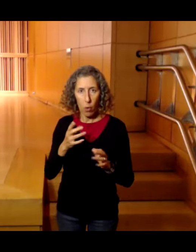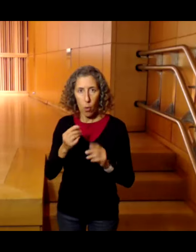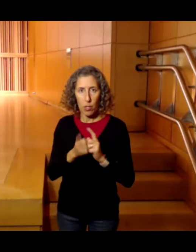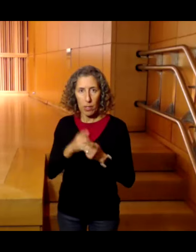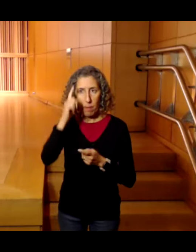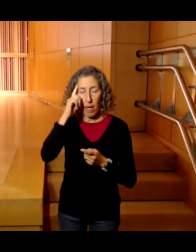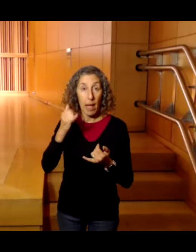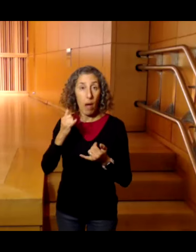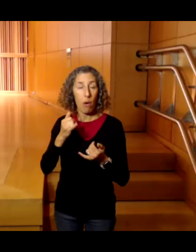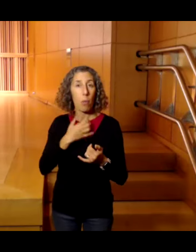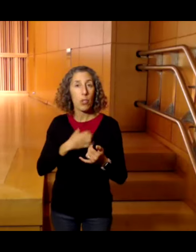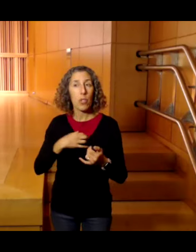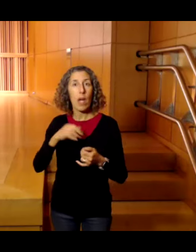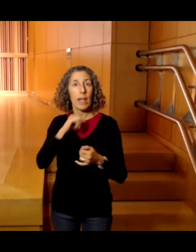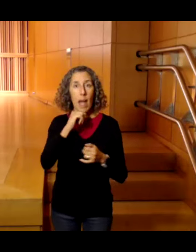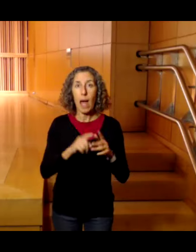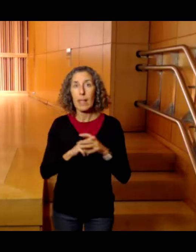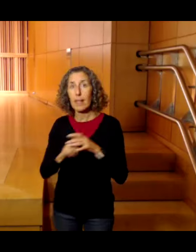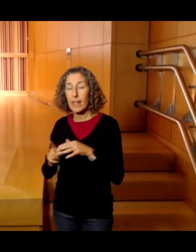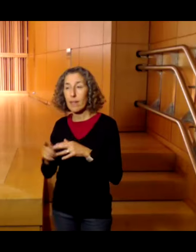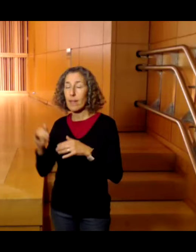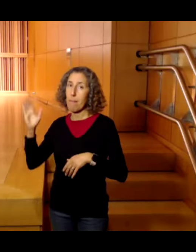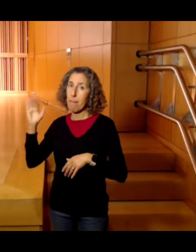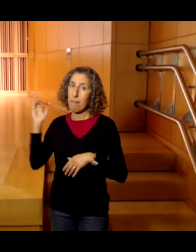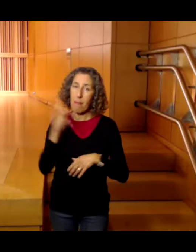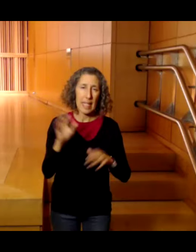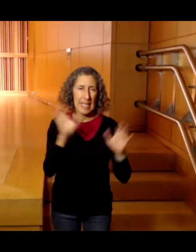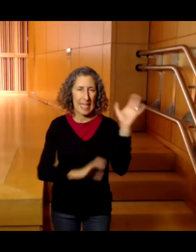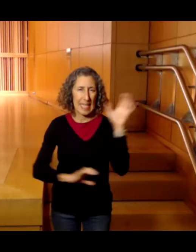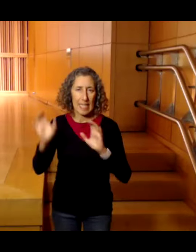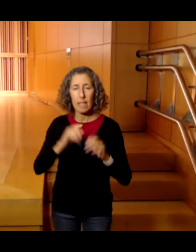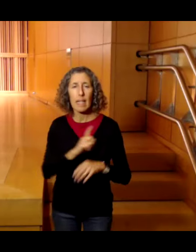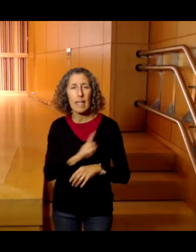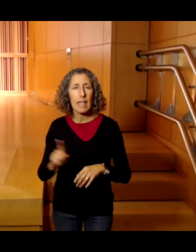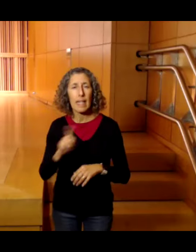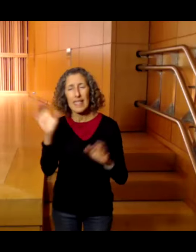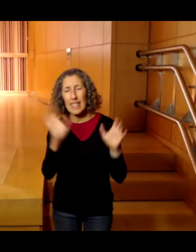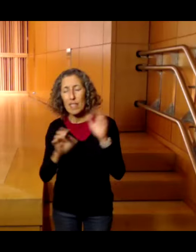Haunting the streets where I thought he might be found, I did not dare to go to his home.